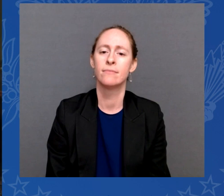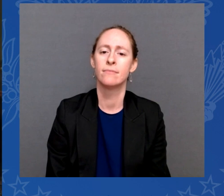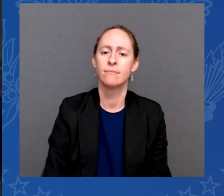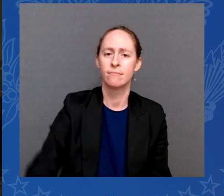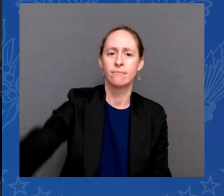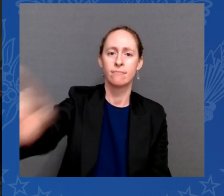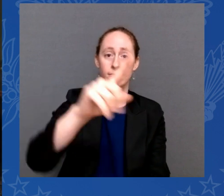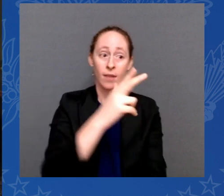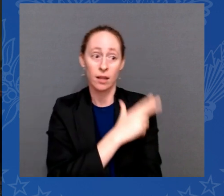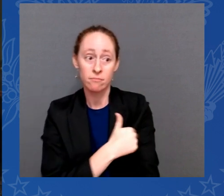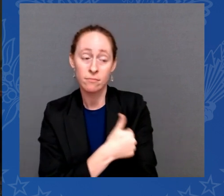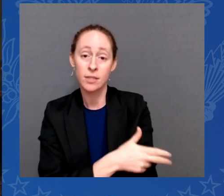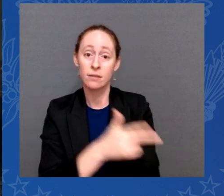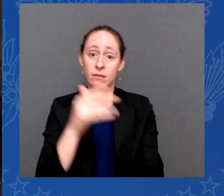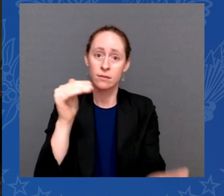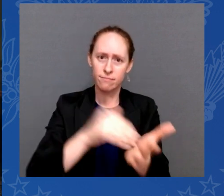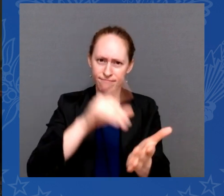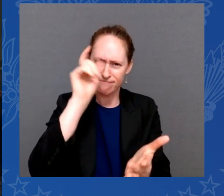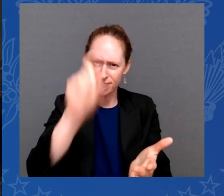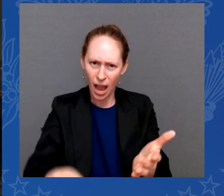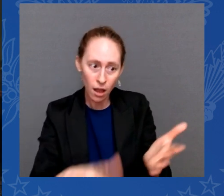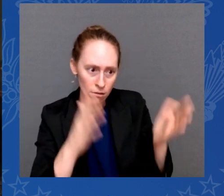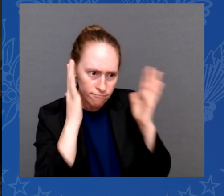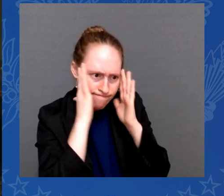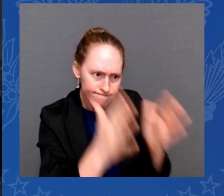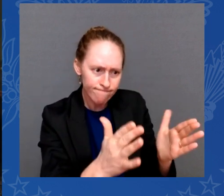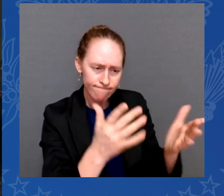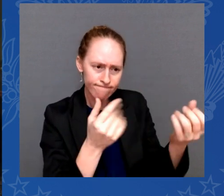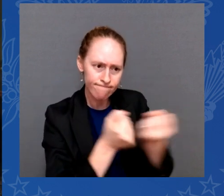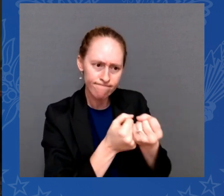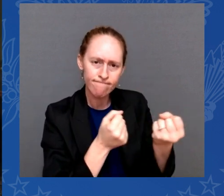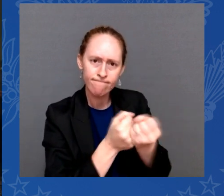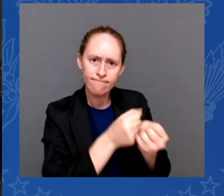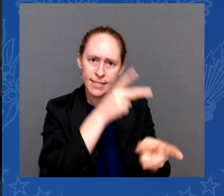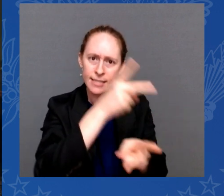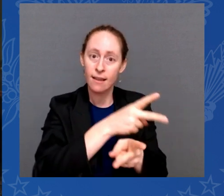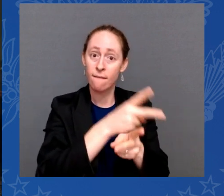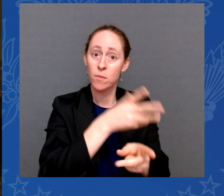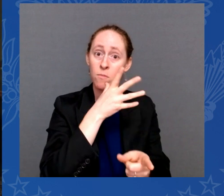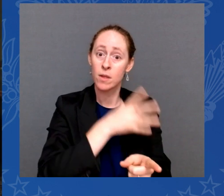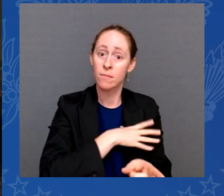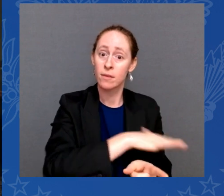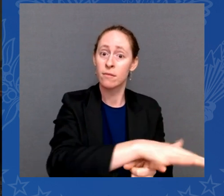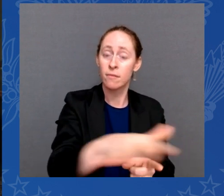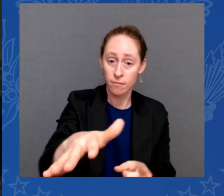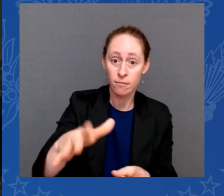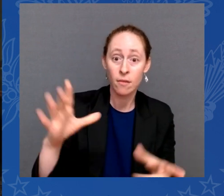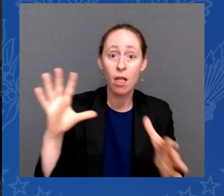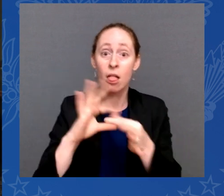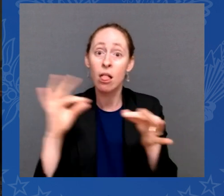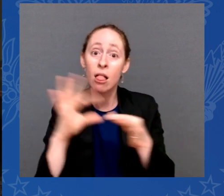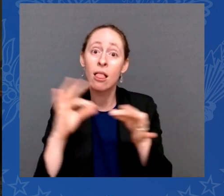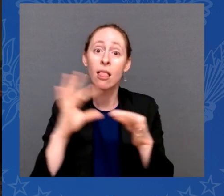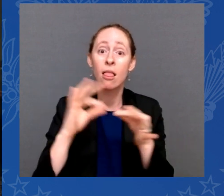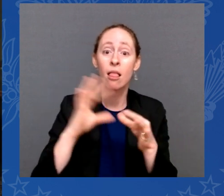does not put women's health and lives at risk in these situations. You know, this executive order